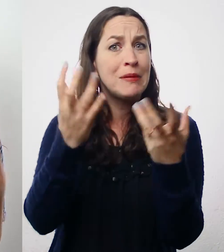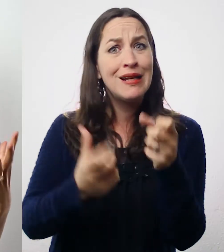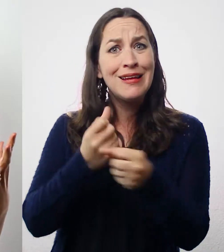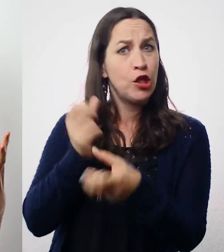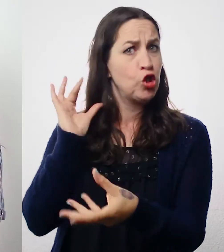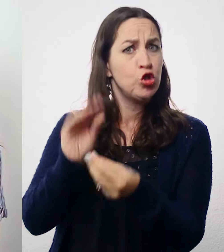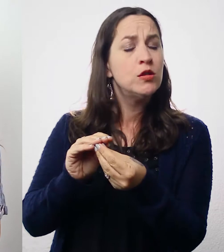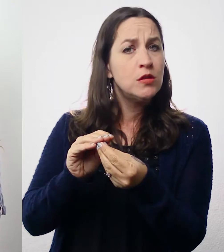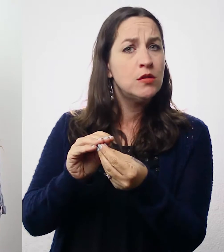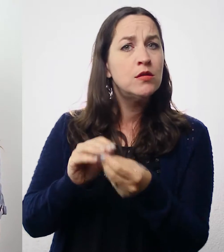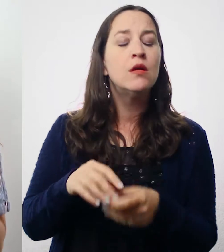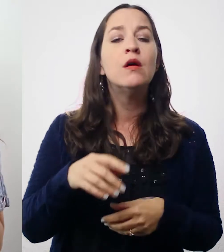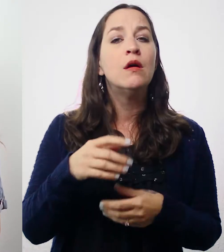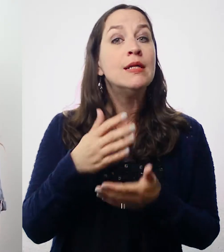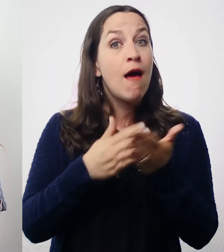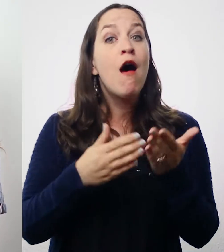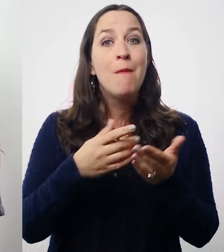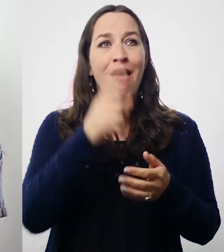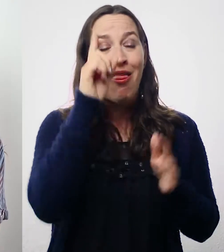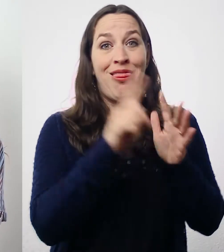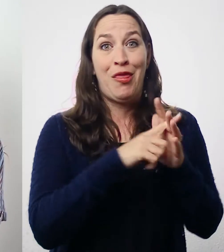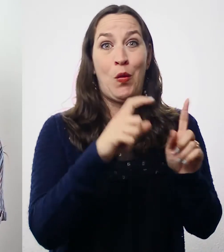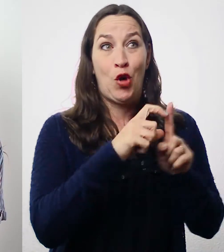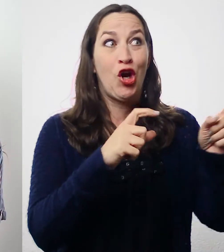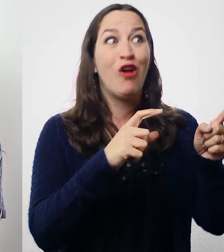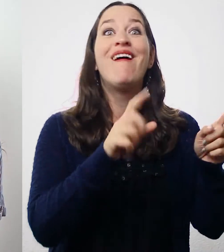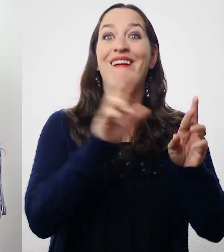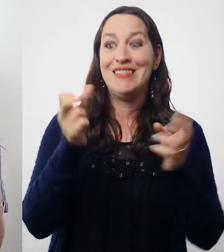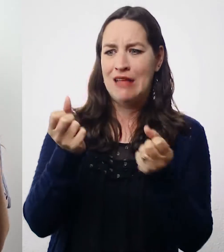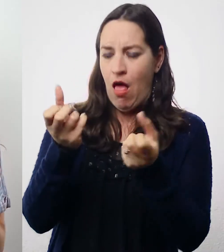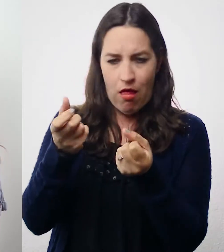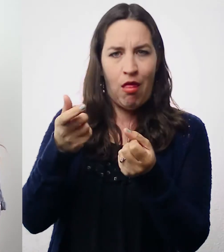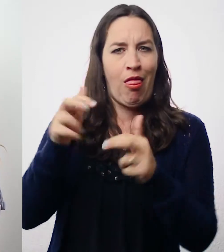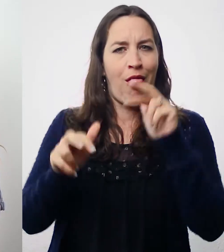many, many years, the signs that you haven't used in a long time and then you go to use them,